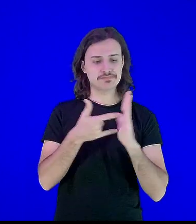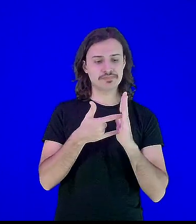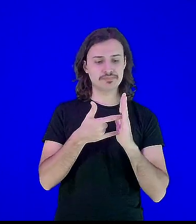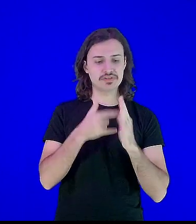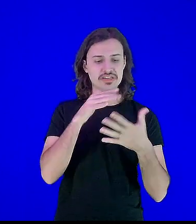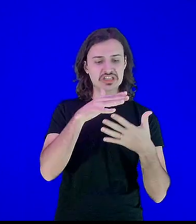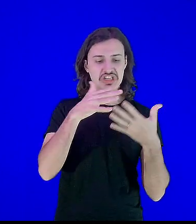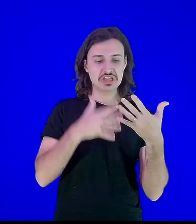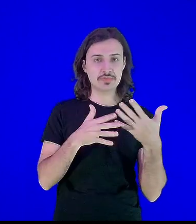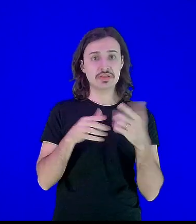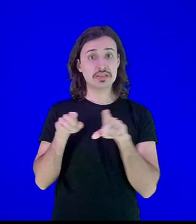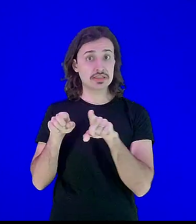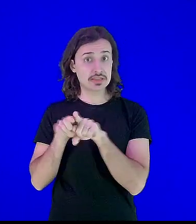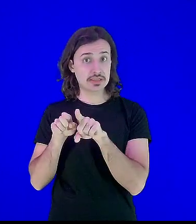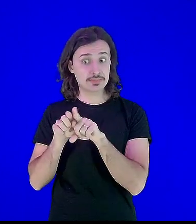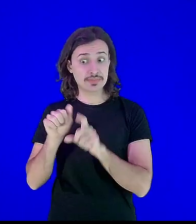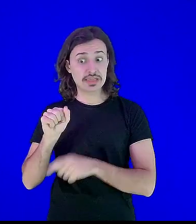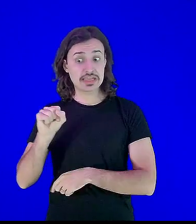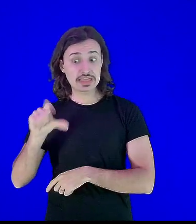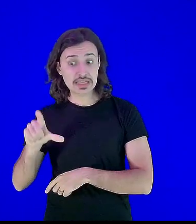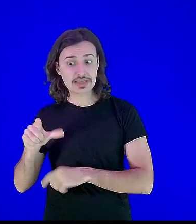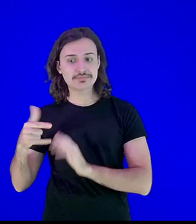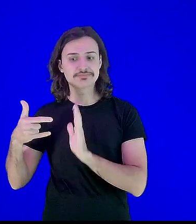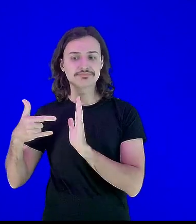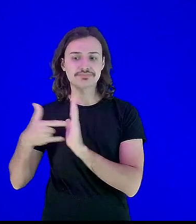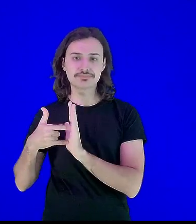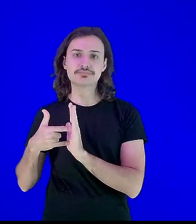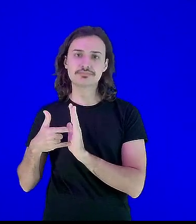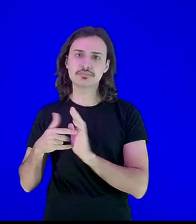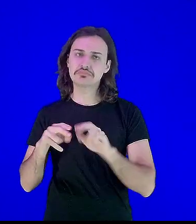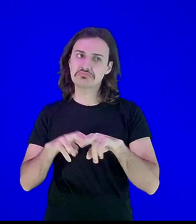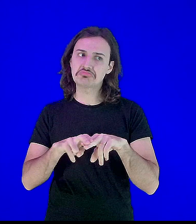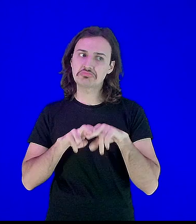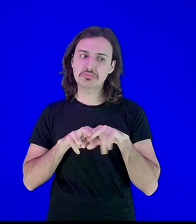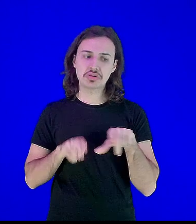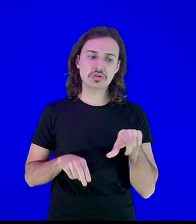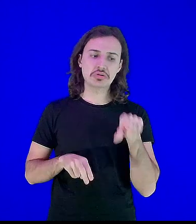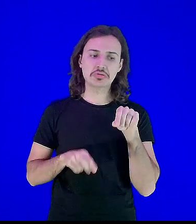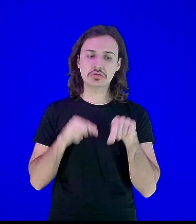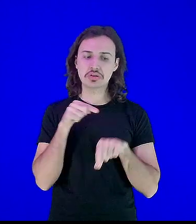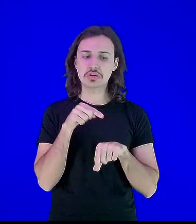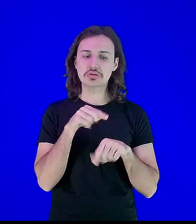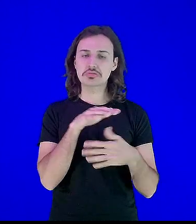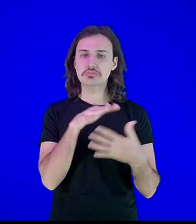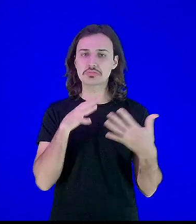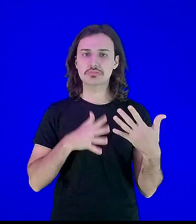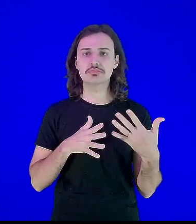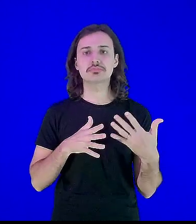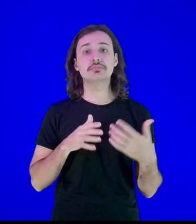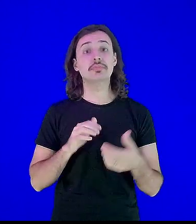I'm going to use the LIBRAS version now, a detail